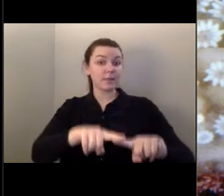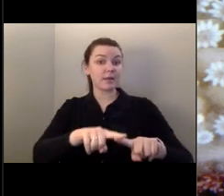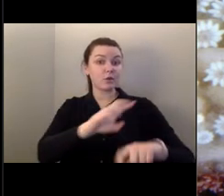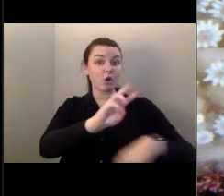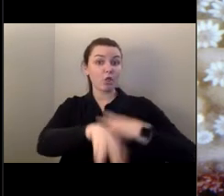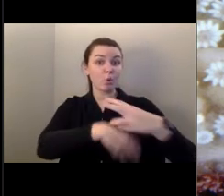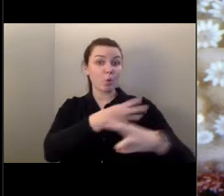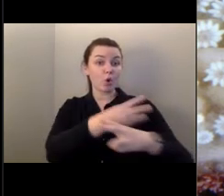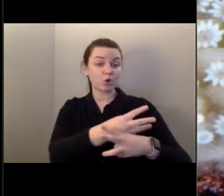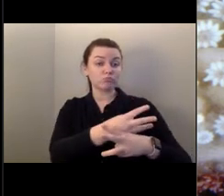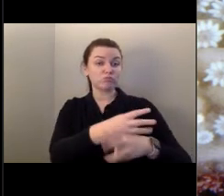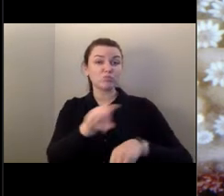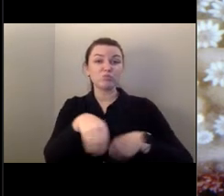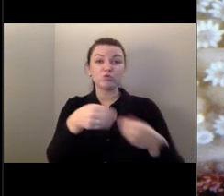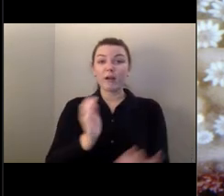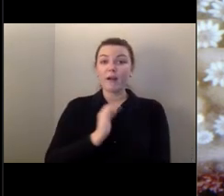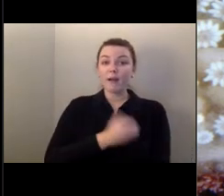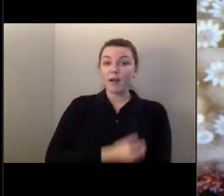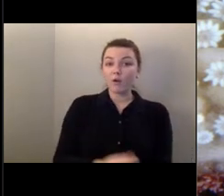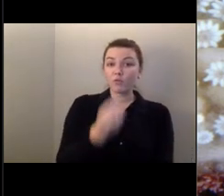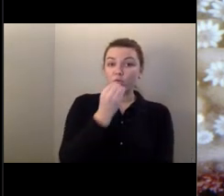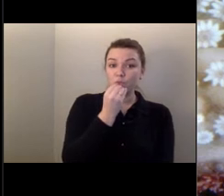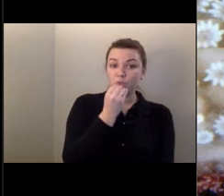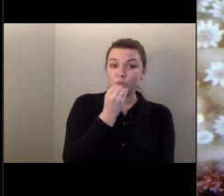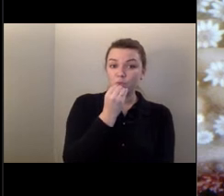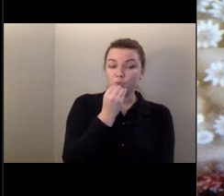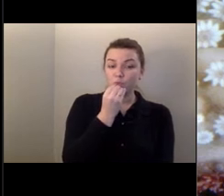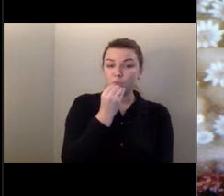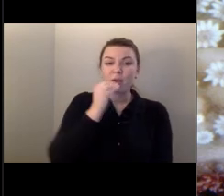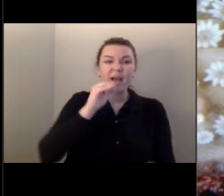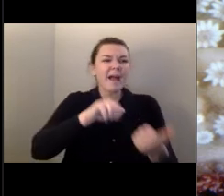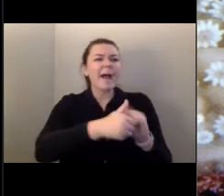then what are we doing to take care of that natural world?